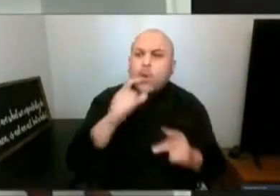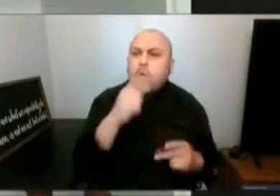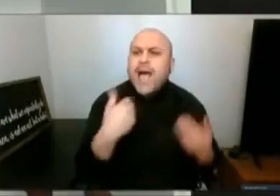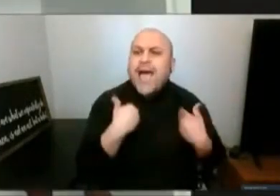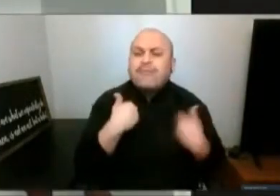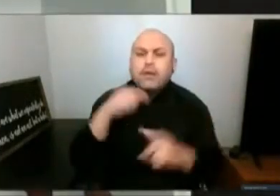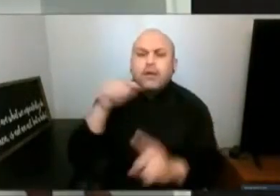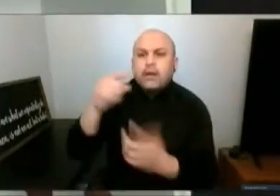health challenges.